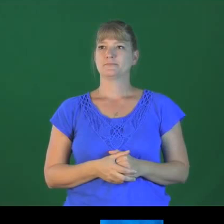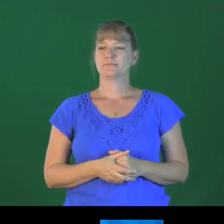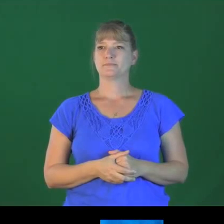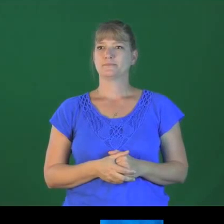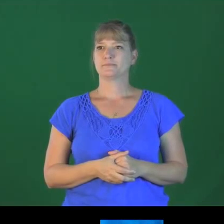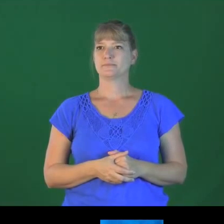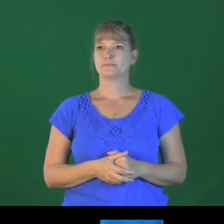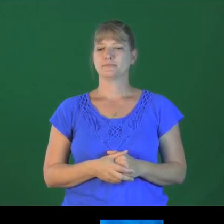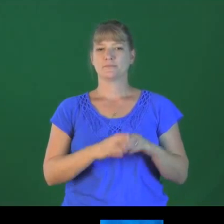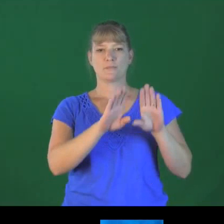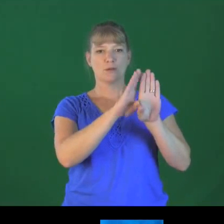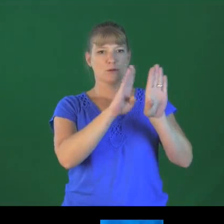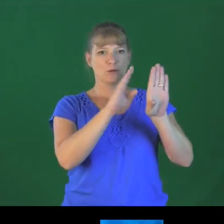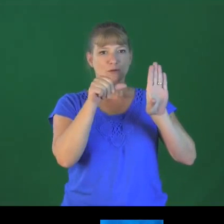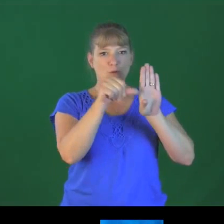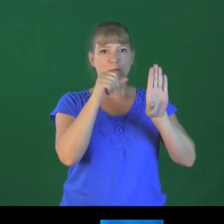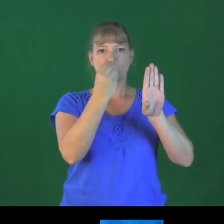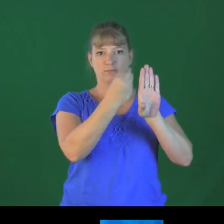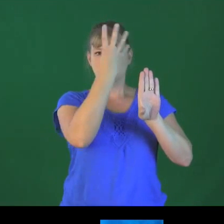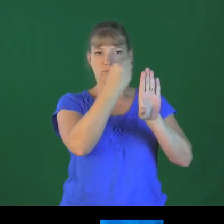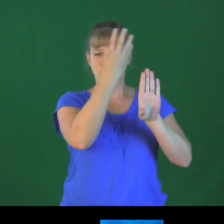Doorbell and phone signalers are available.